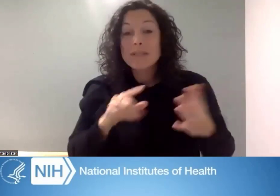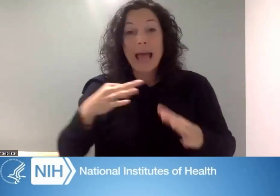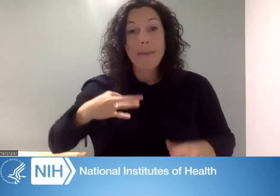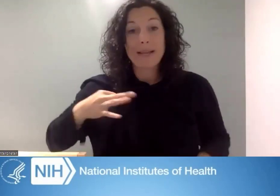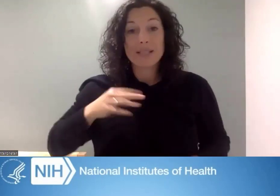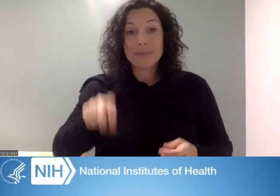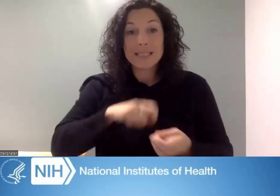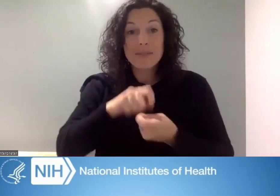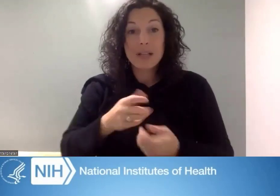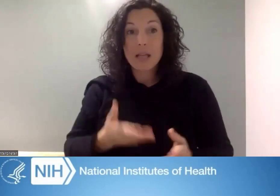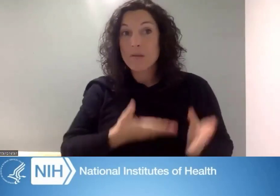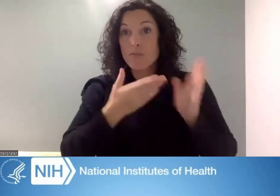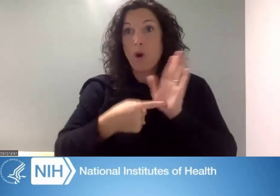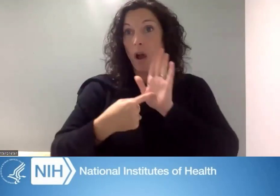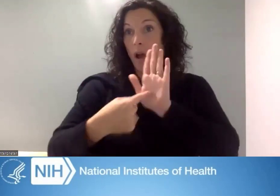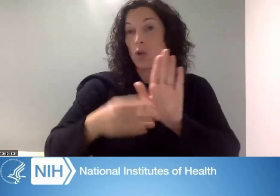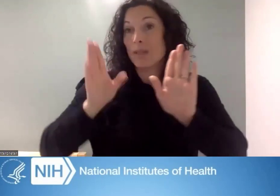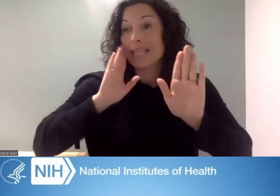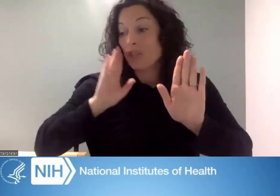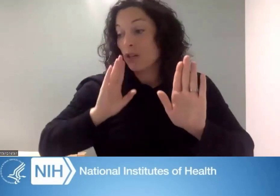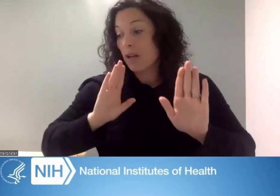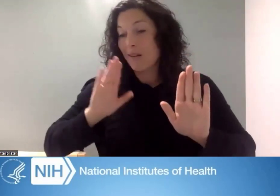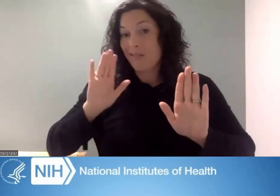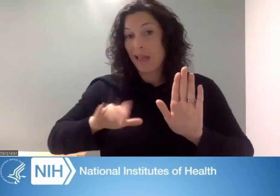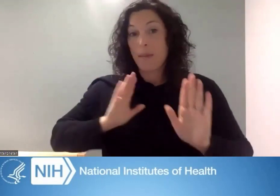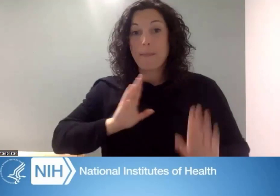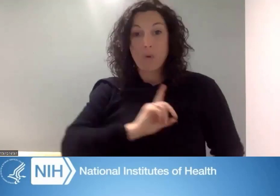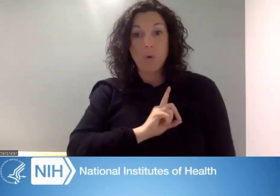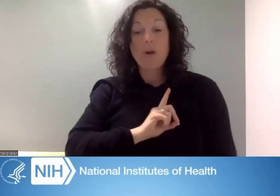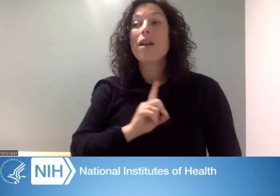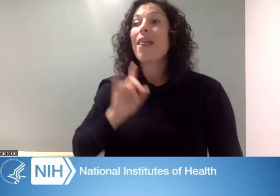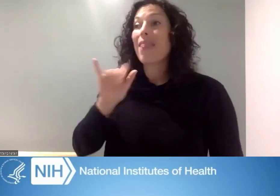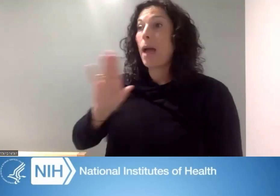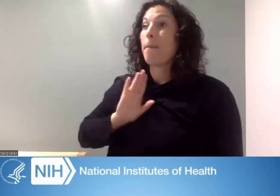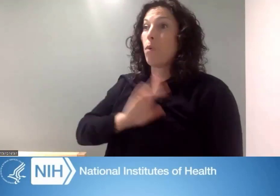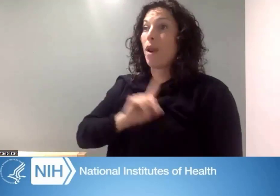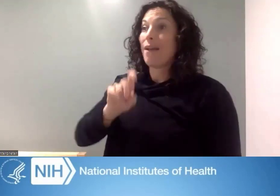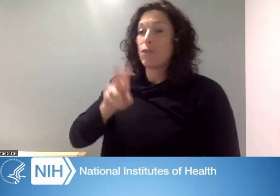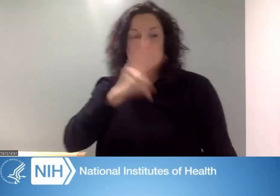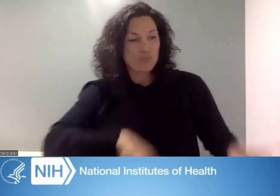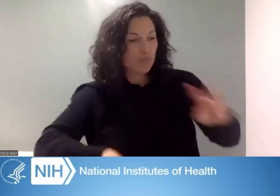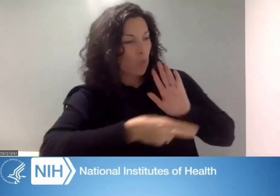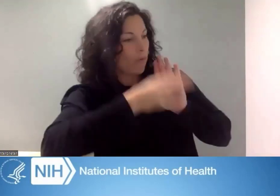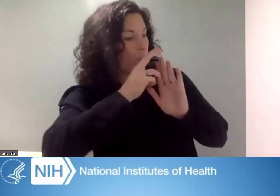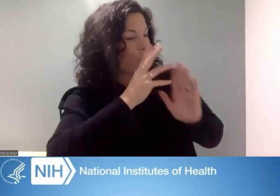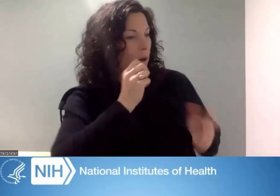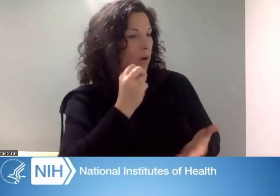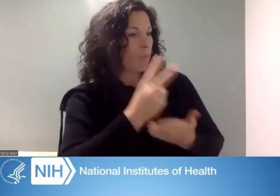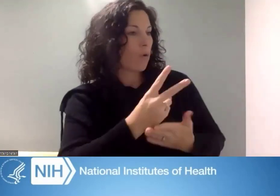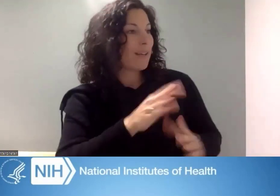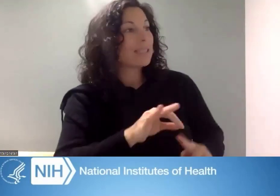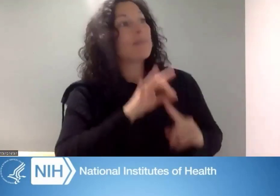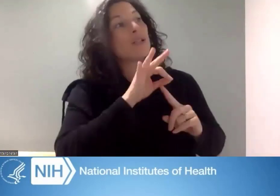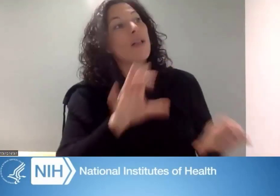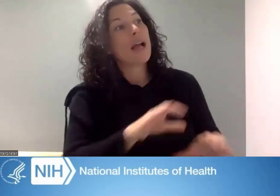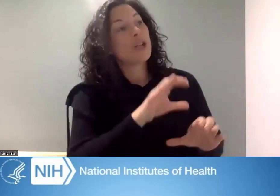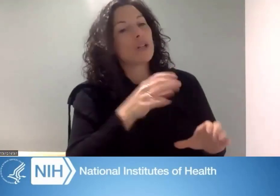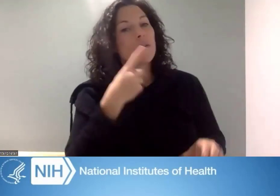brought to the attention of that board. That board has to review and approve that as a special action in order for the IC